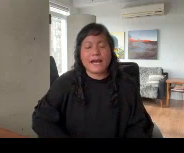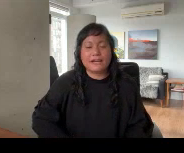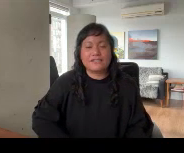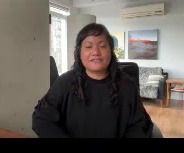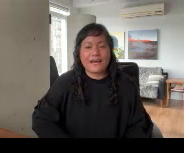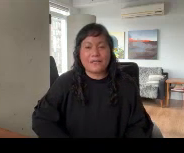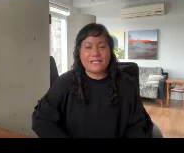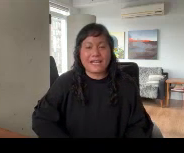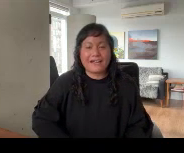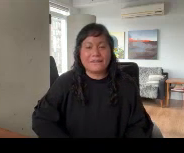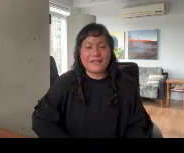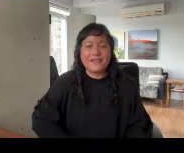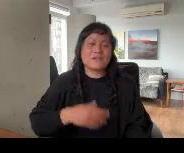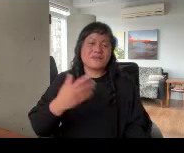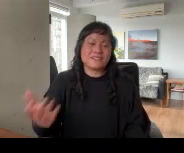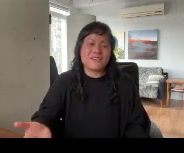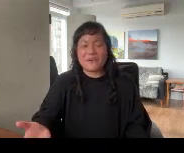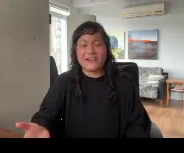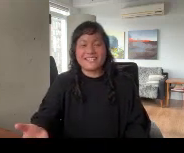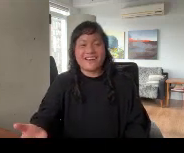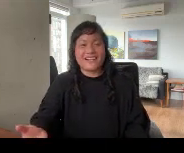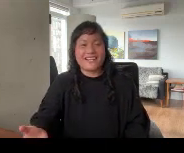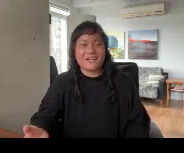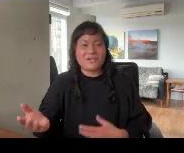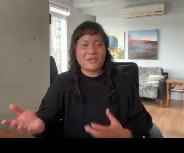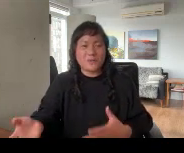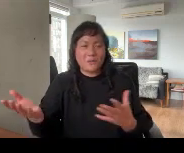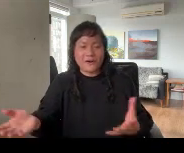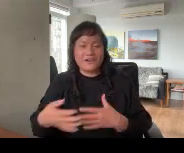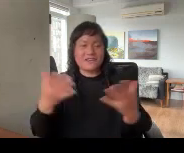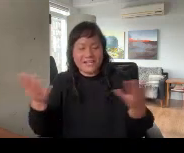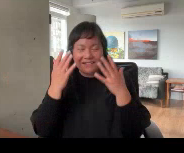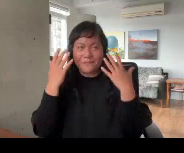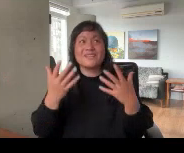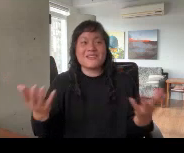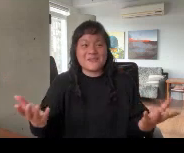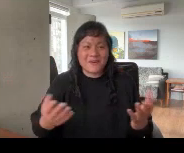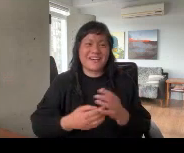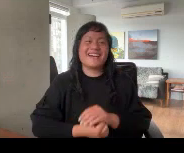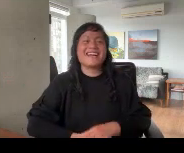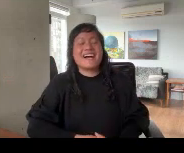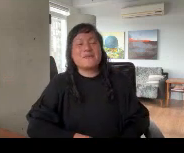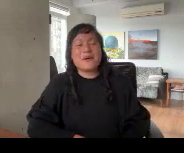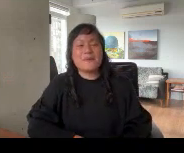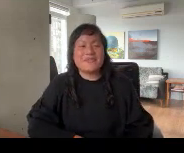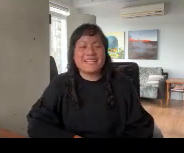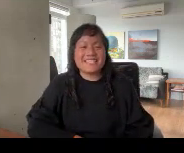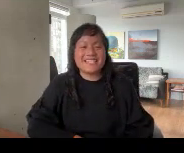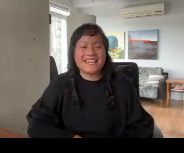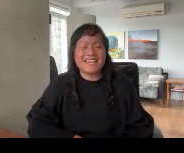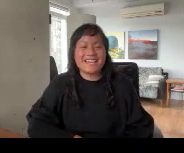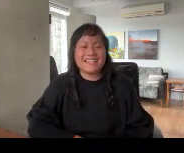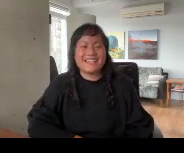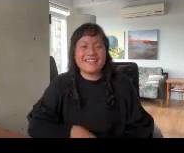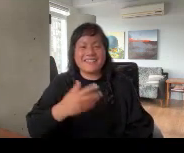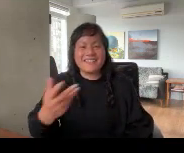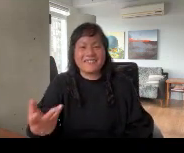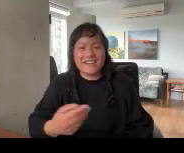of the actions that we take. So we're looking forward to talking with you more about this in the